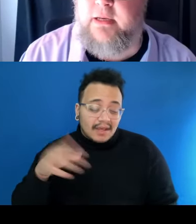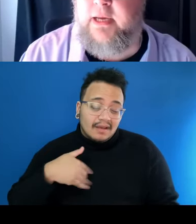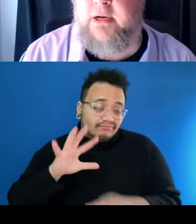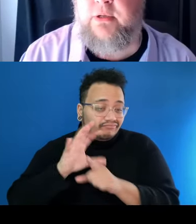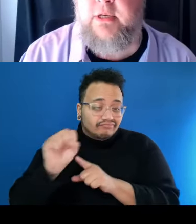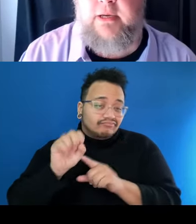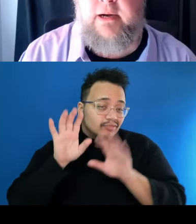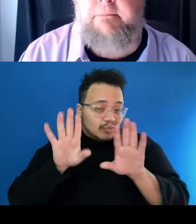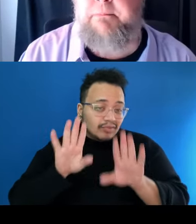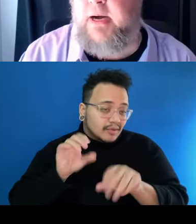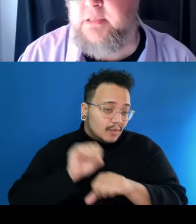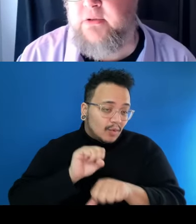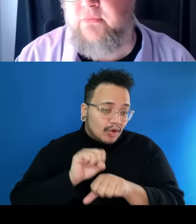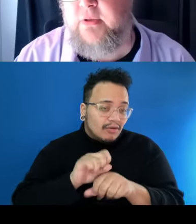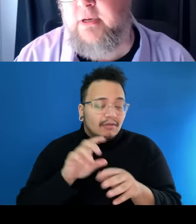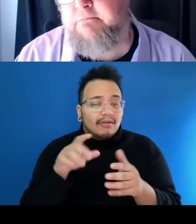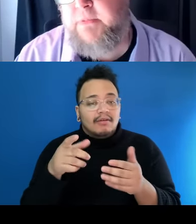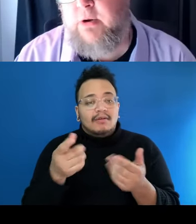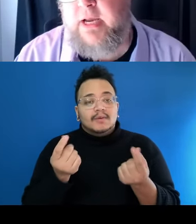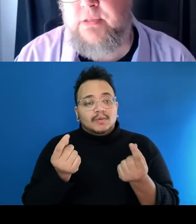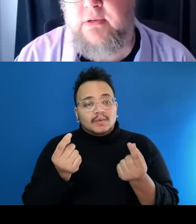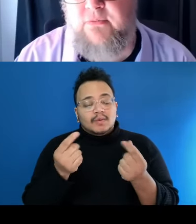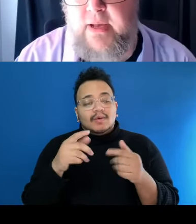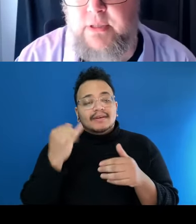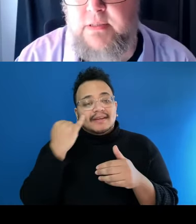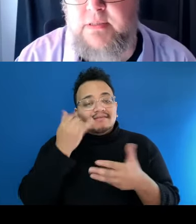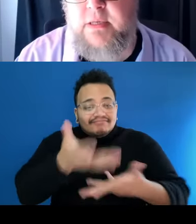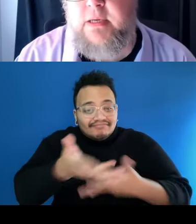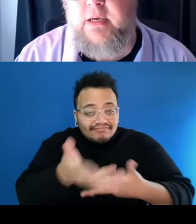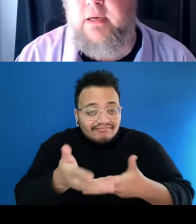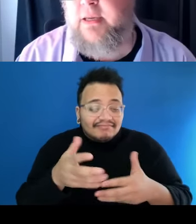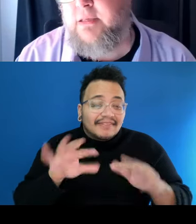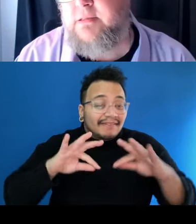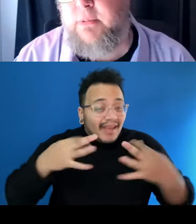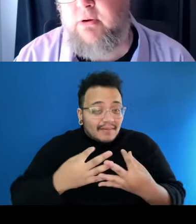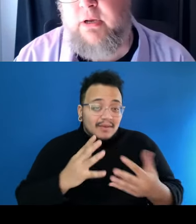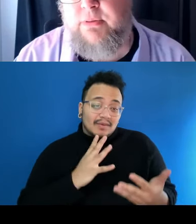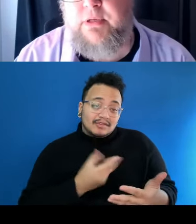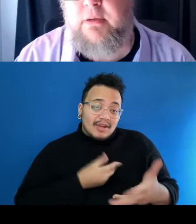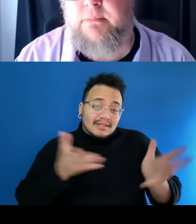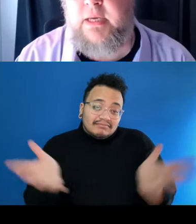on how positive interactions in families, can lead to better health outcomes